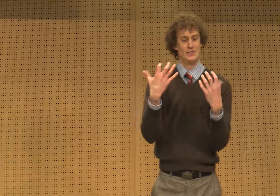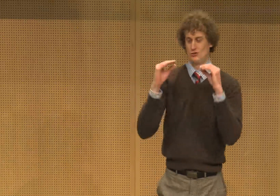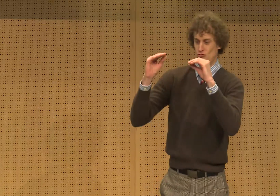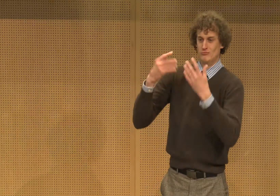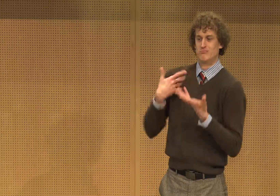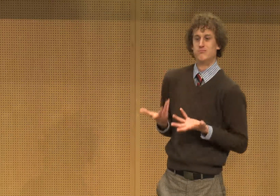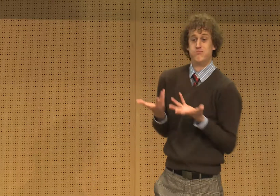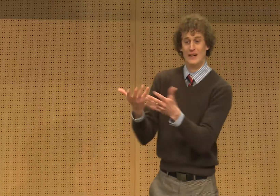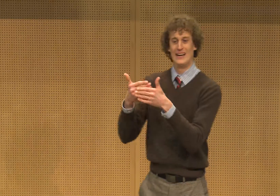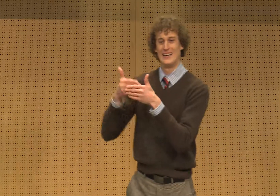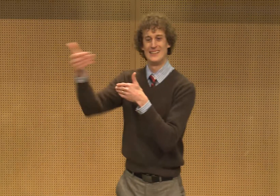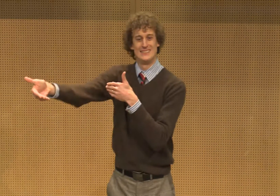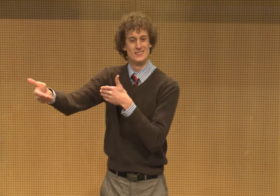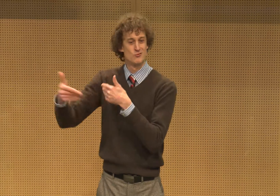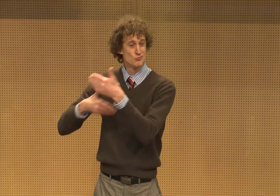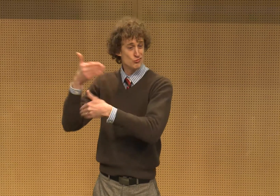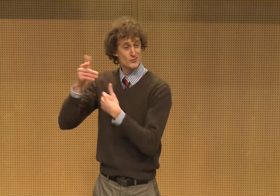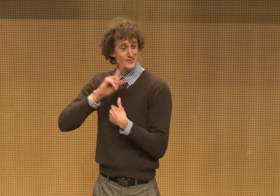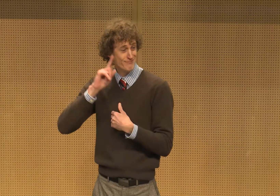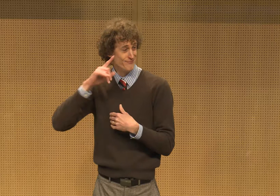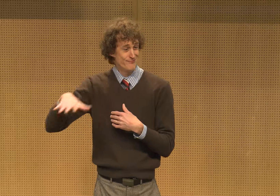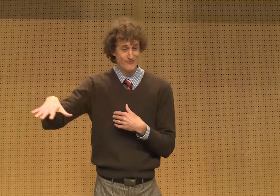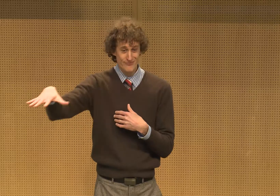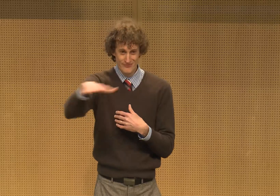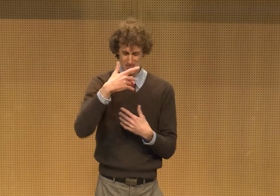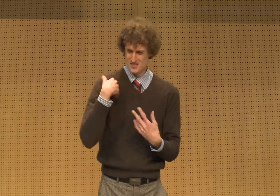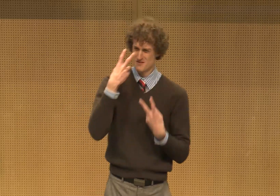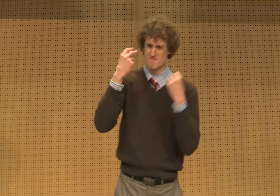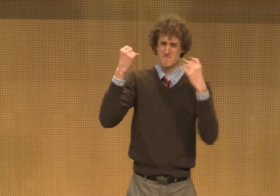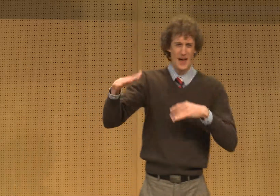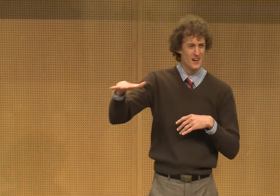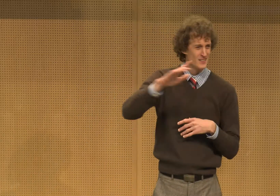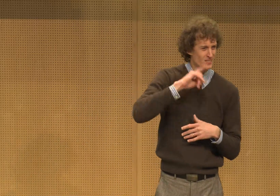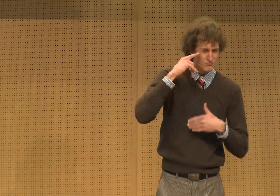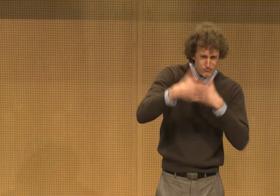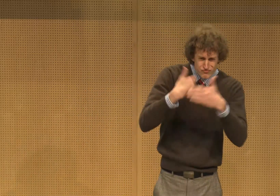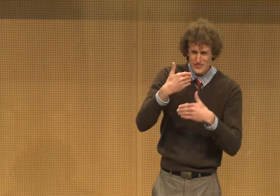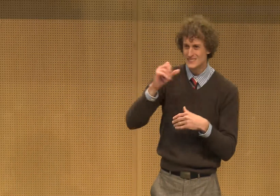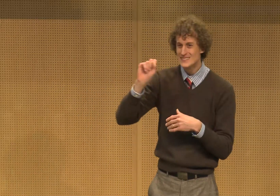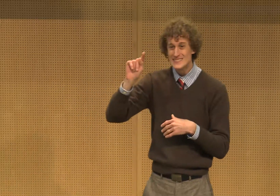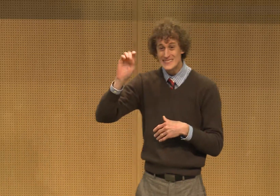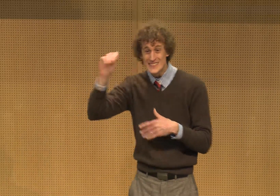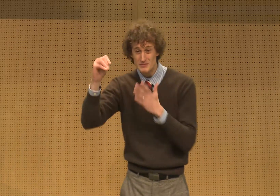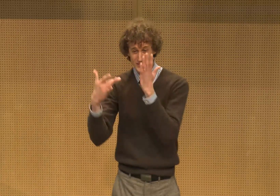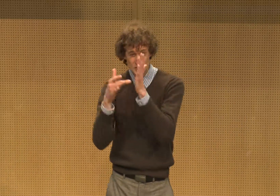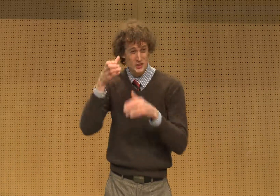And during that time I realized I really want to be a teacher.